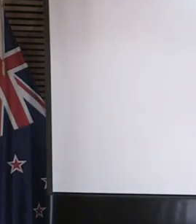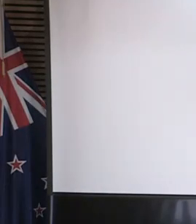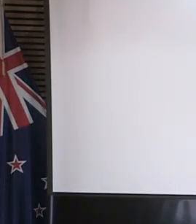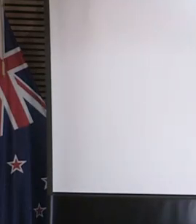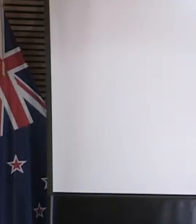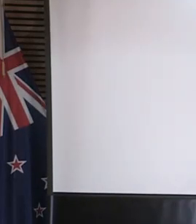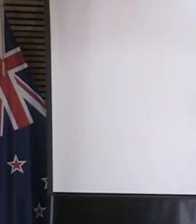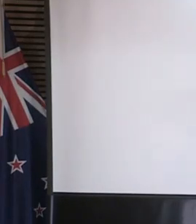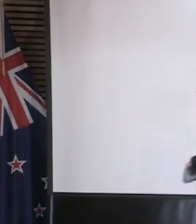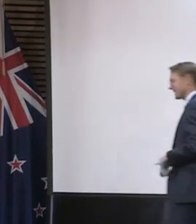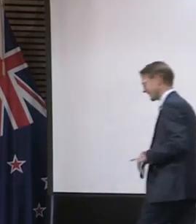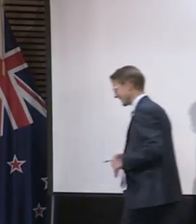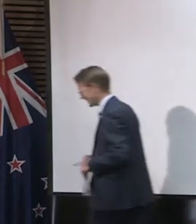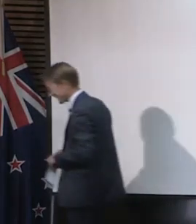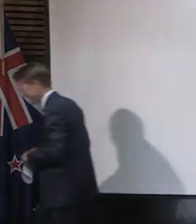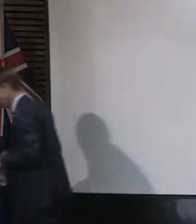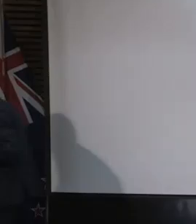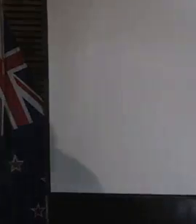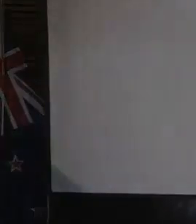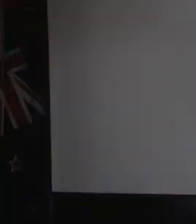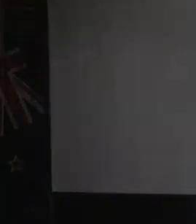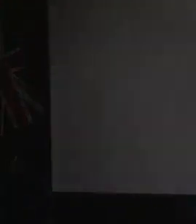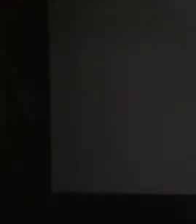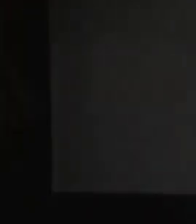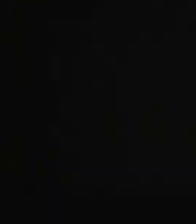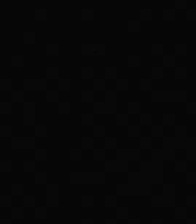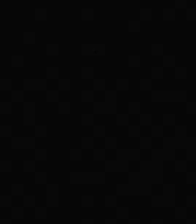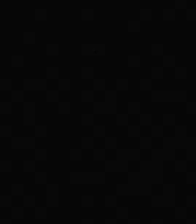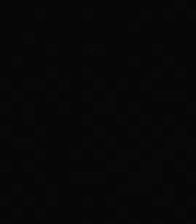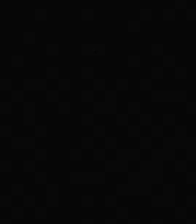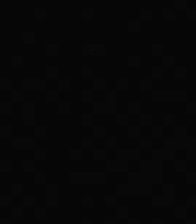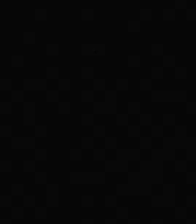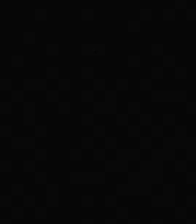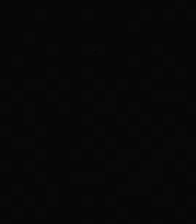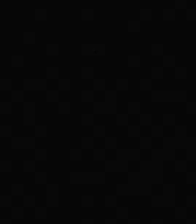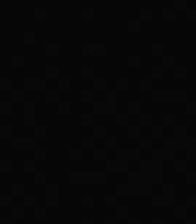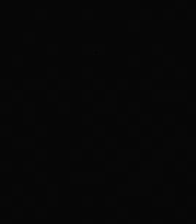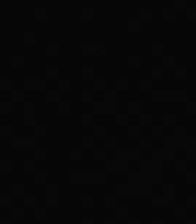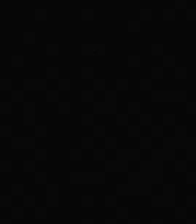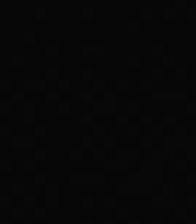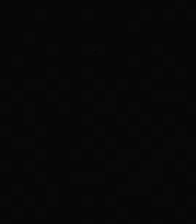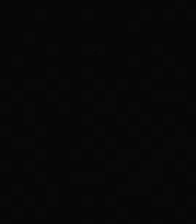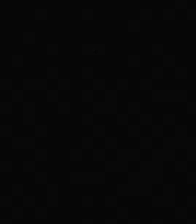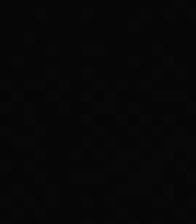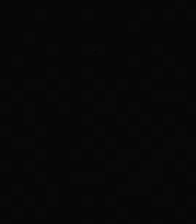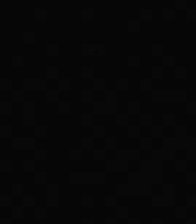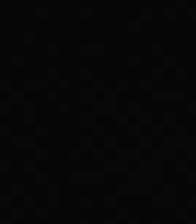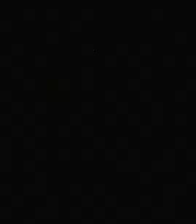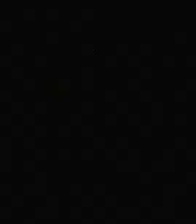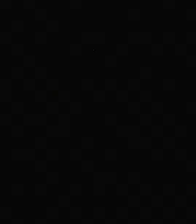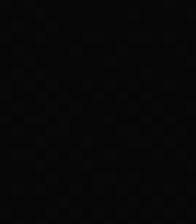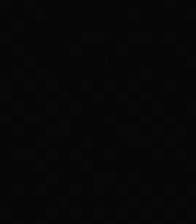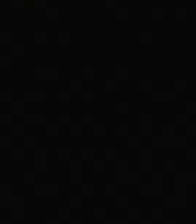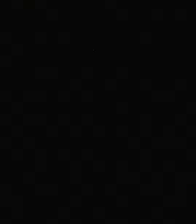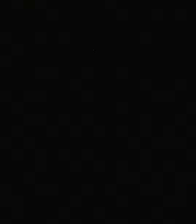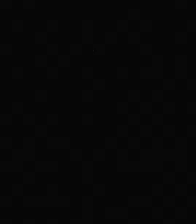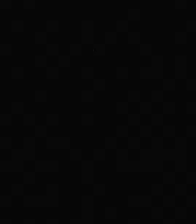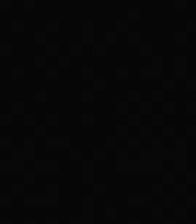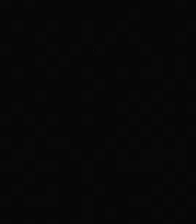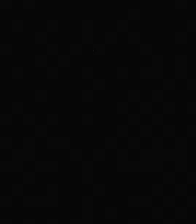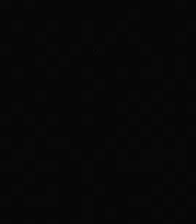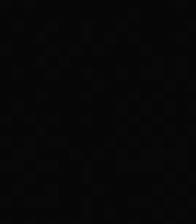everyone. .